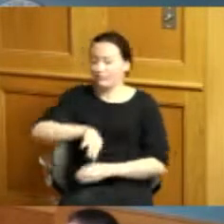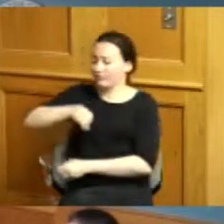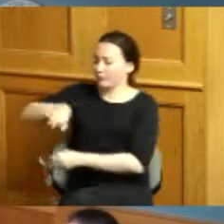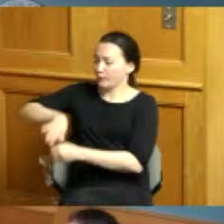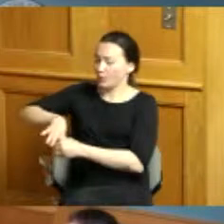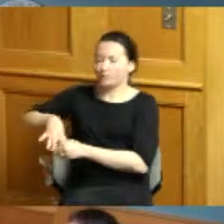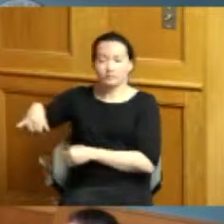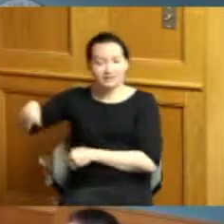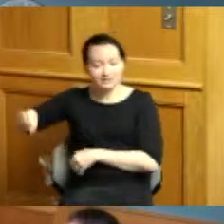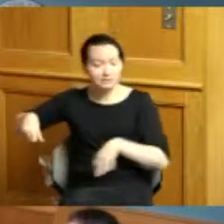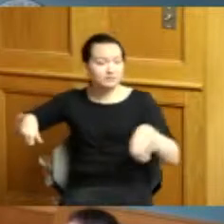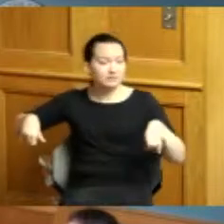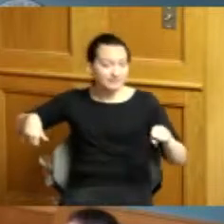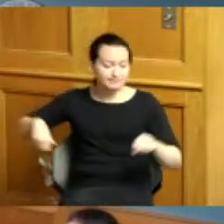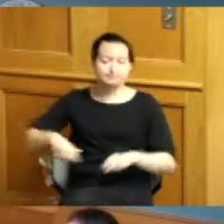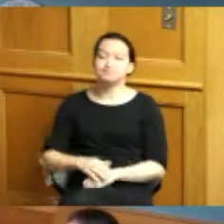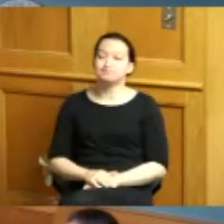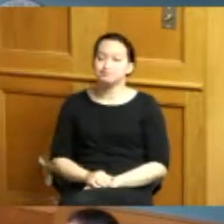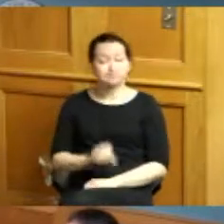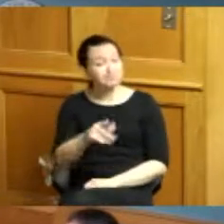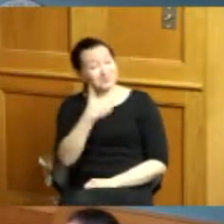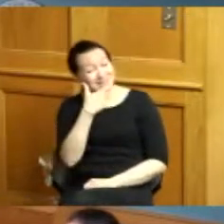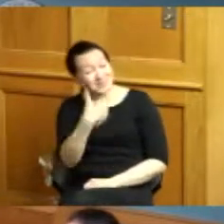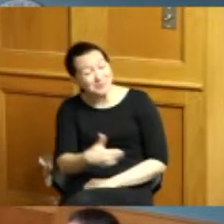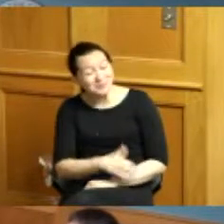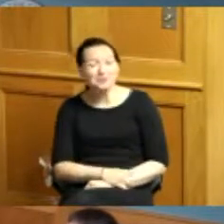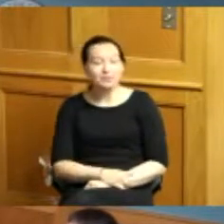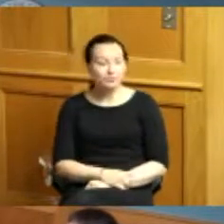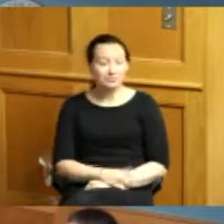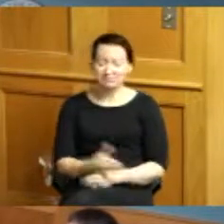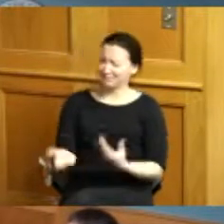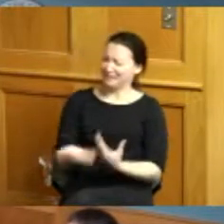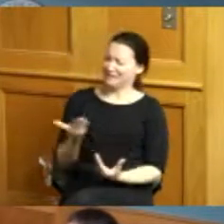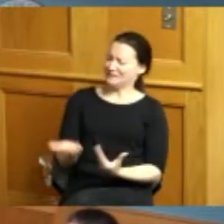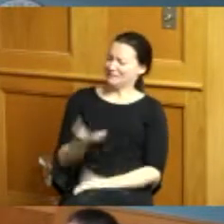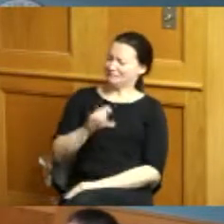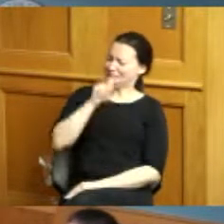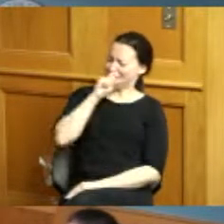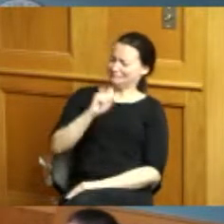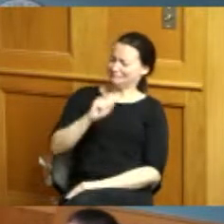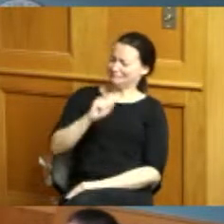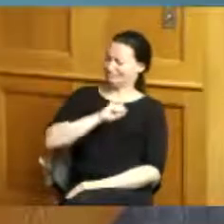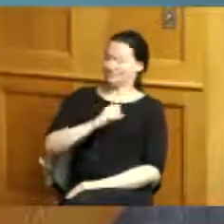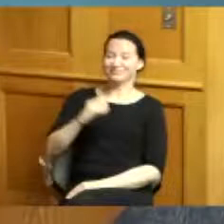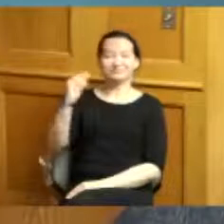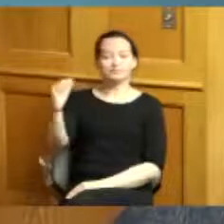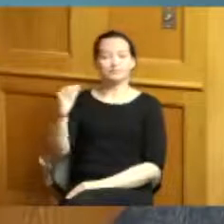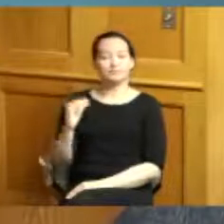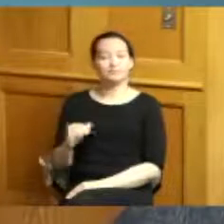Commissioner Driehaus yes thank you thank you sir that was easy our next is MSD